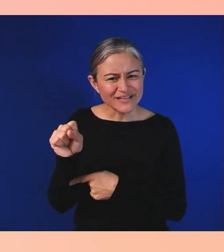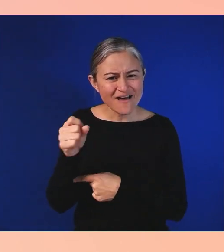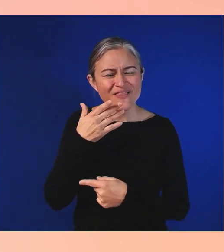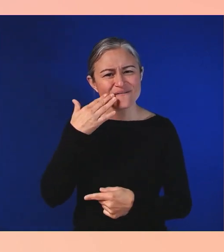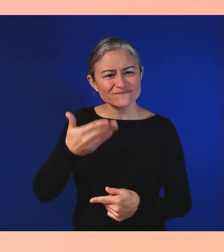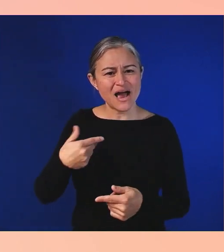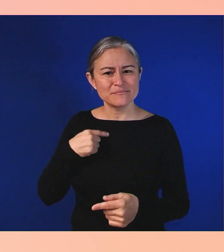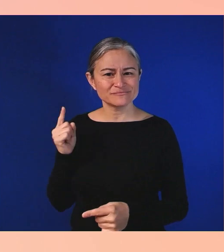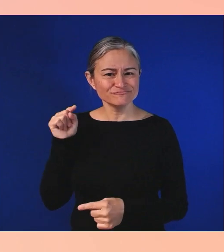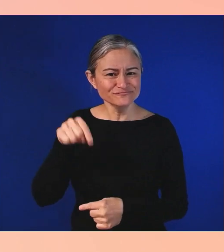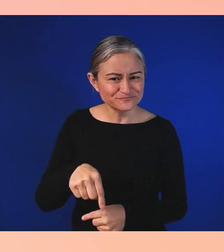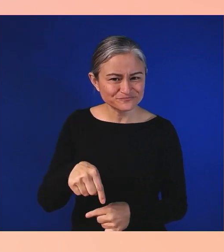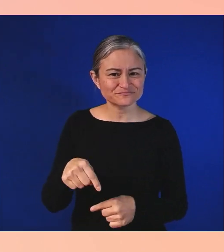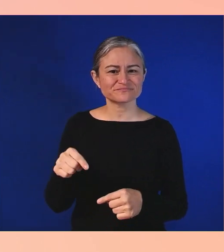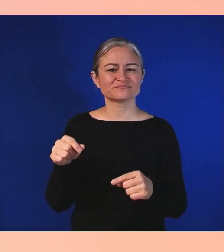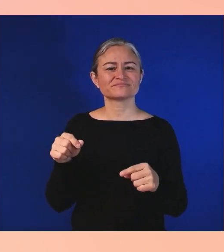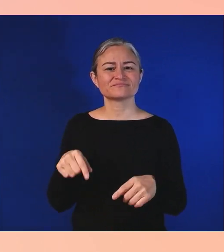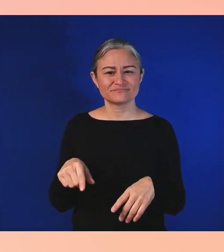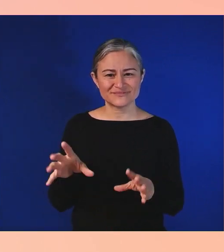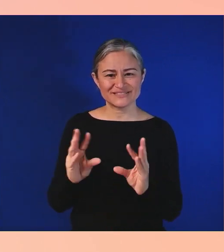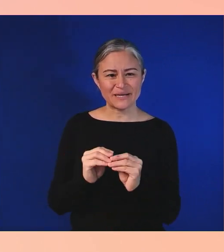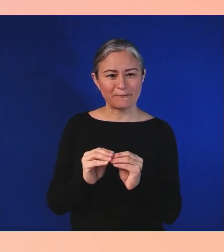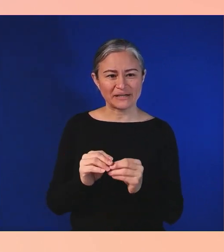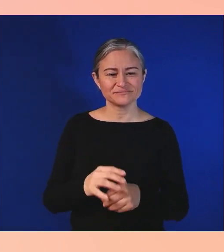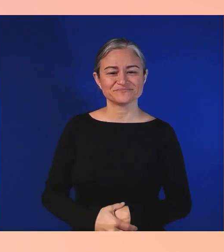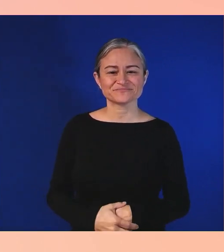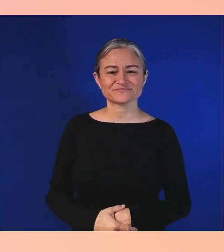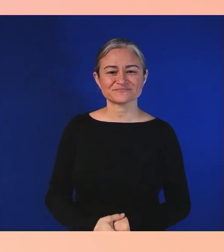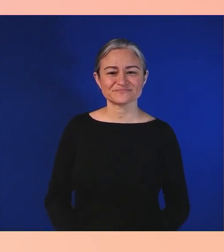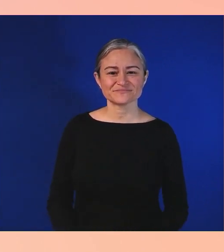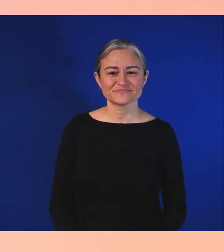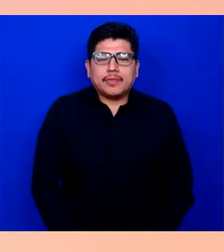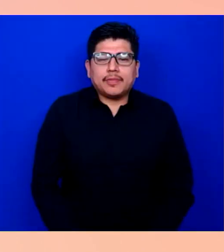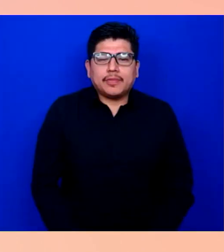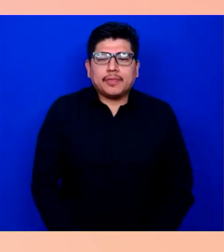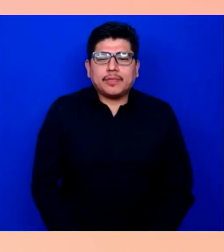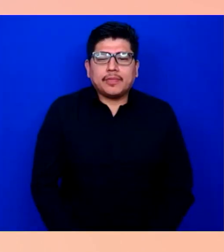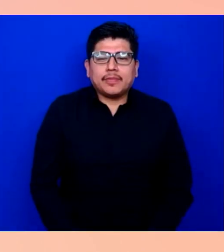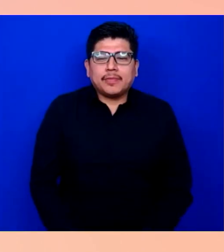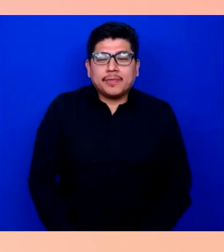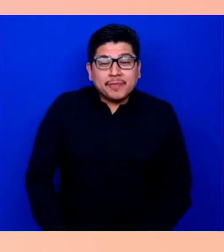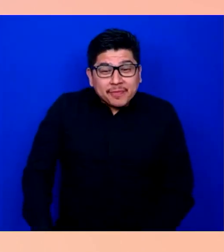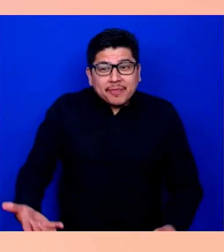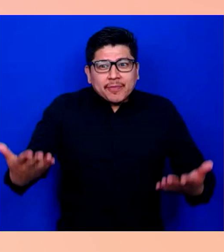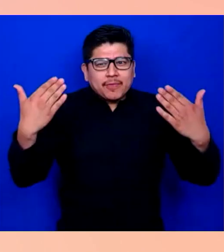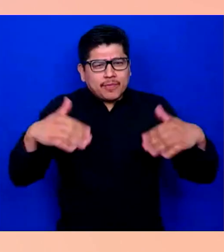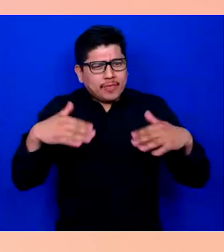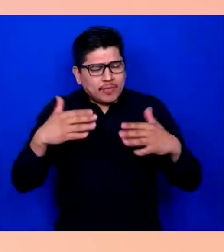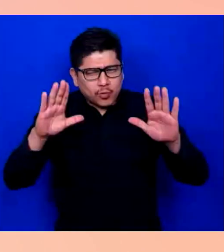That was super insightful. Hi, I'm Anna White. I work as a software engineer right here at Microsoft.